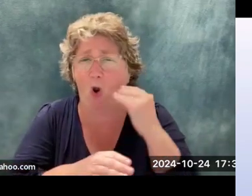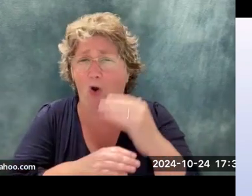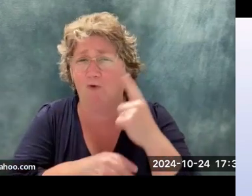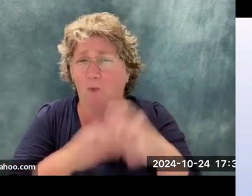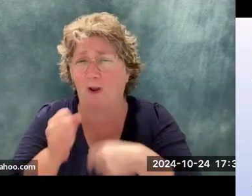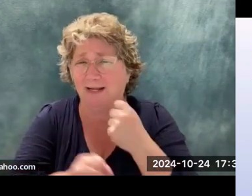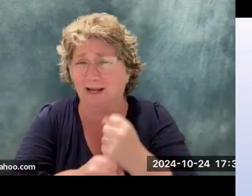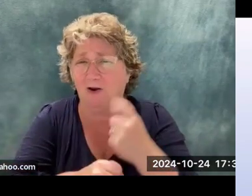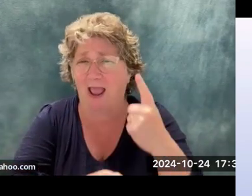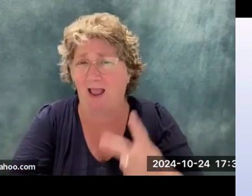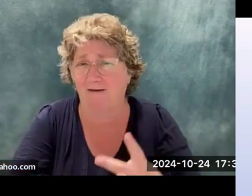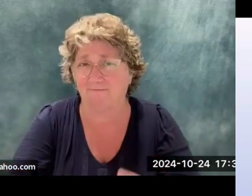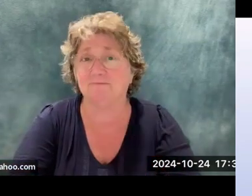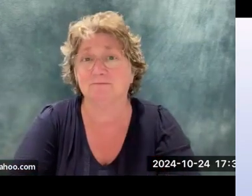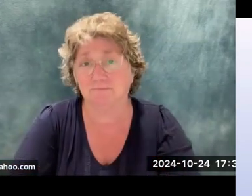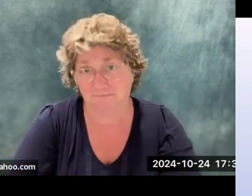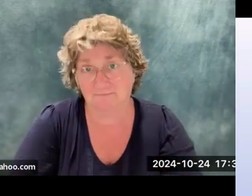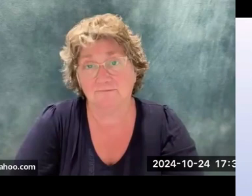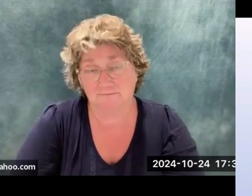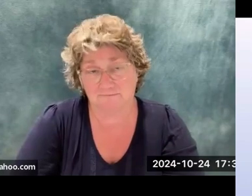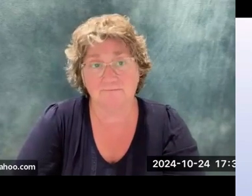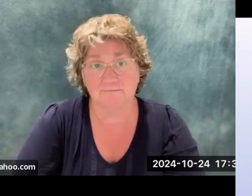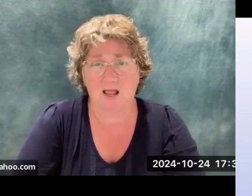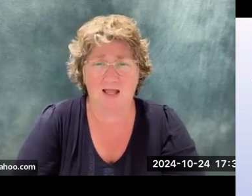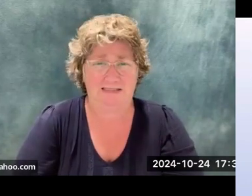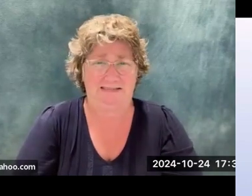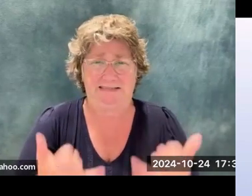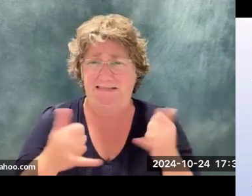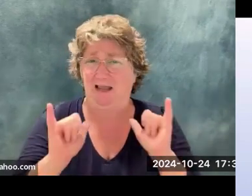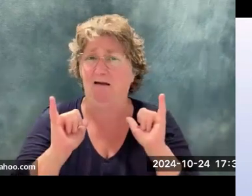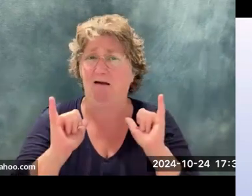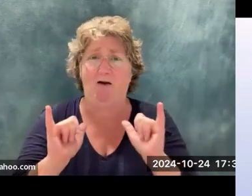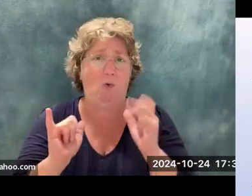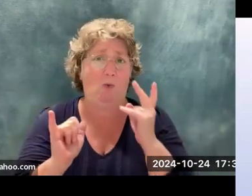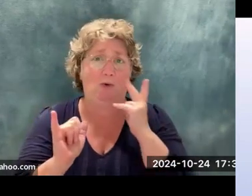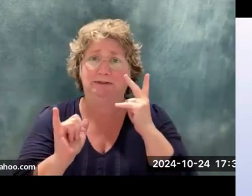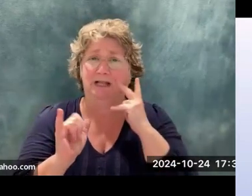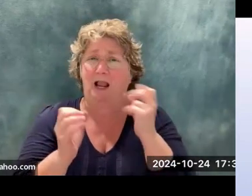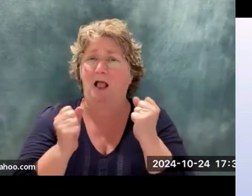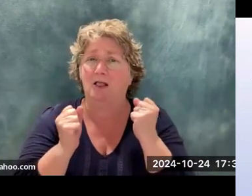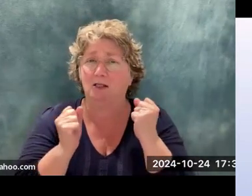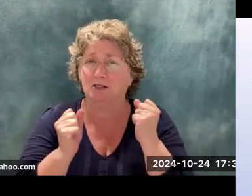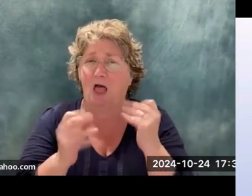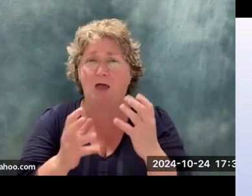And we're still unpacking a lot of the implications, particularly